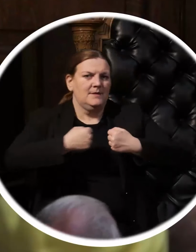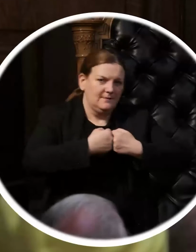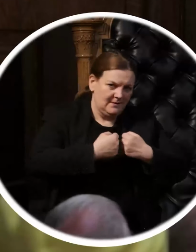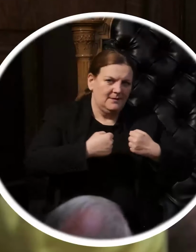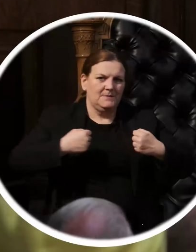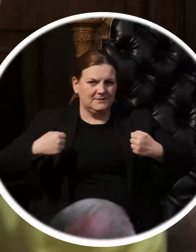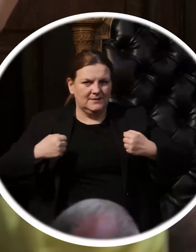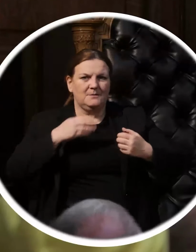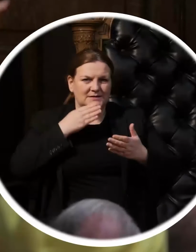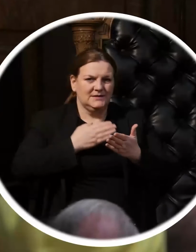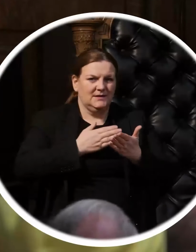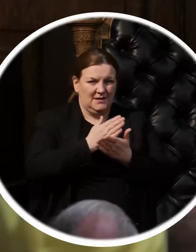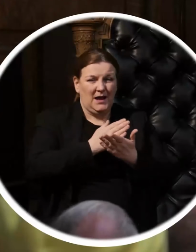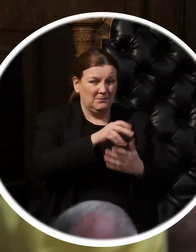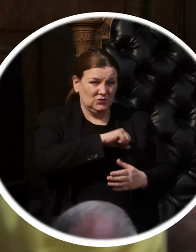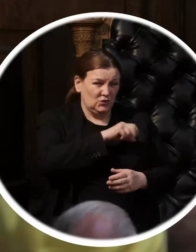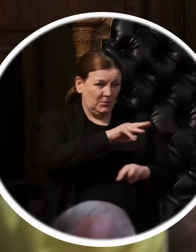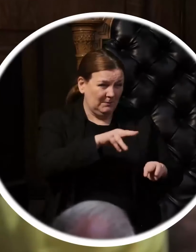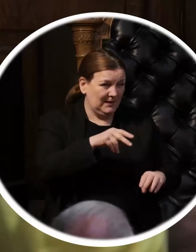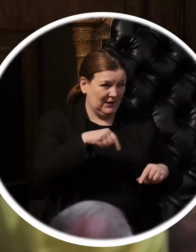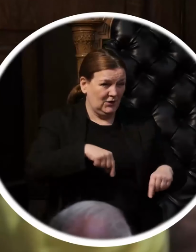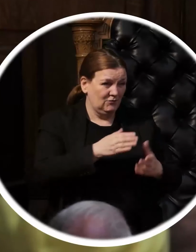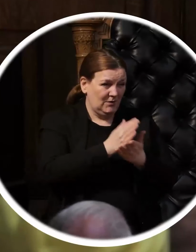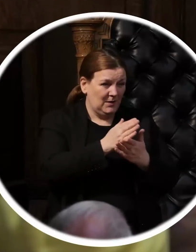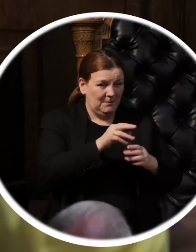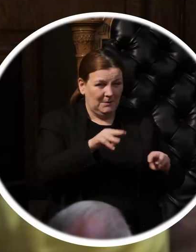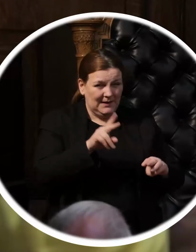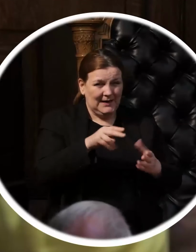There's railway people here will be able to explain this much more clearly than I can.